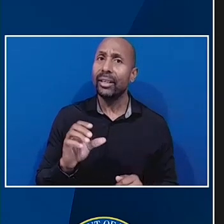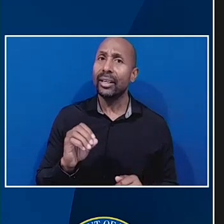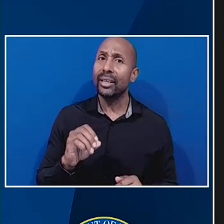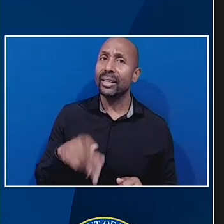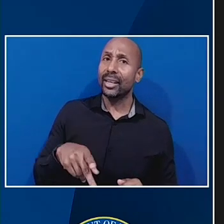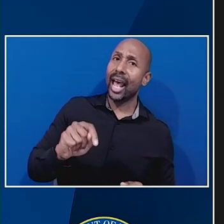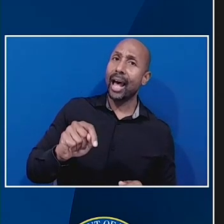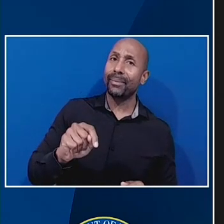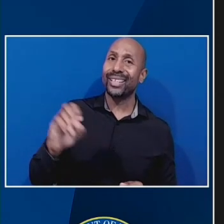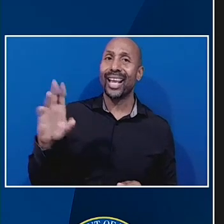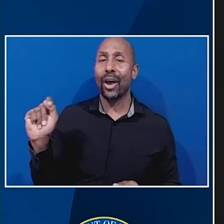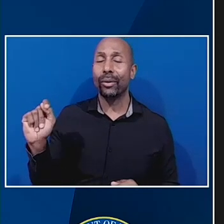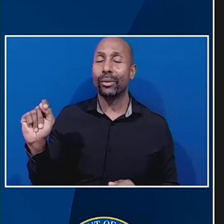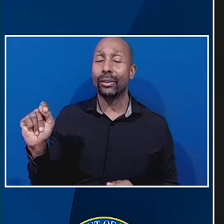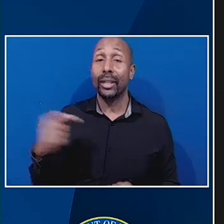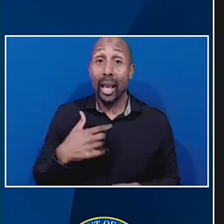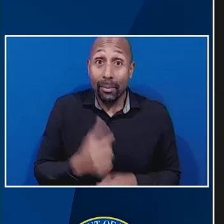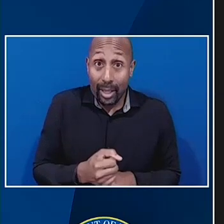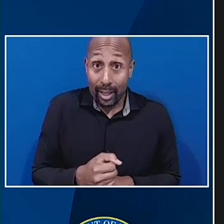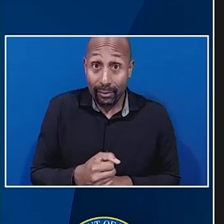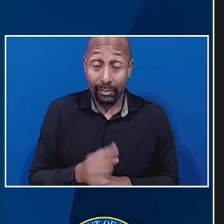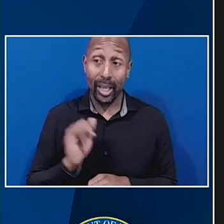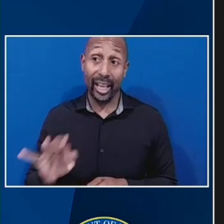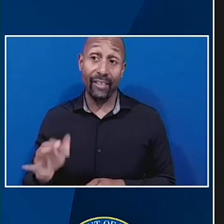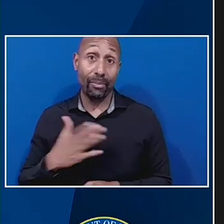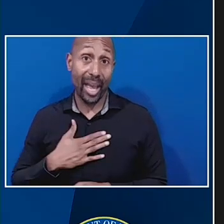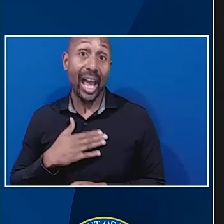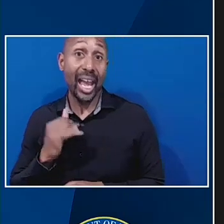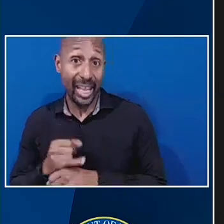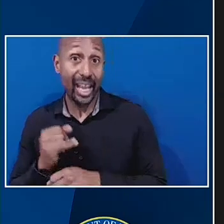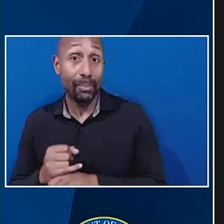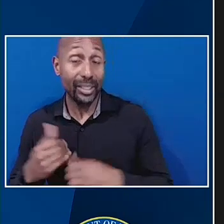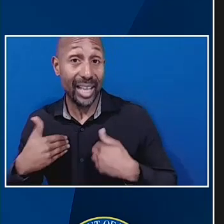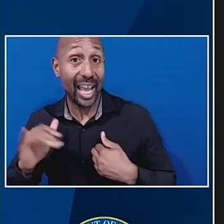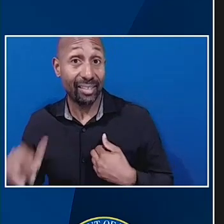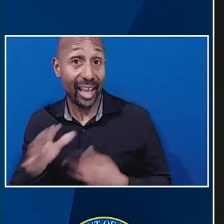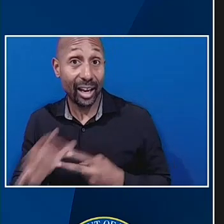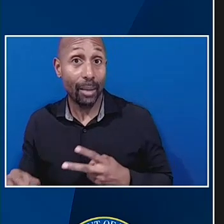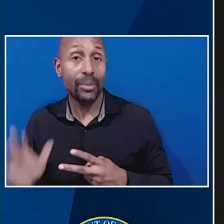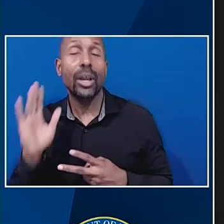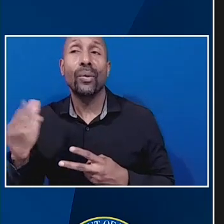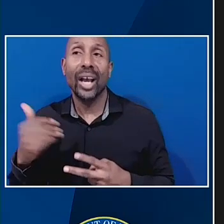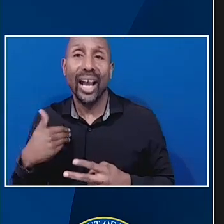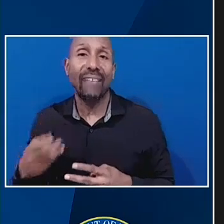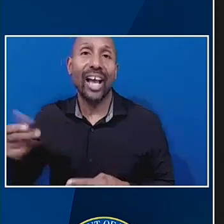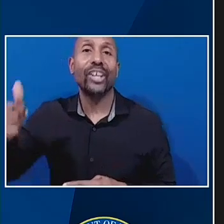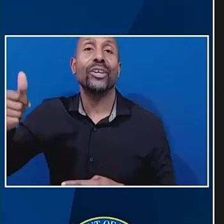if it were an option on my campus, we'd have a higher success rate in our classes and a higher retention rate among our students.